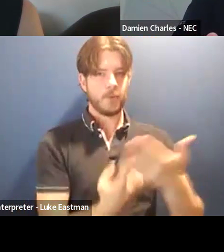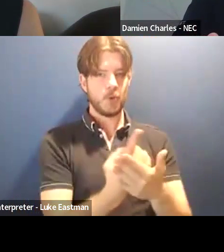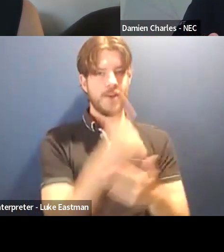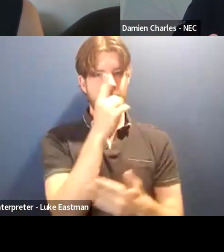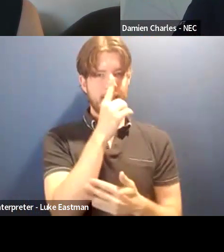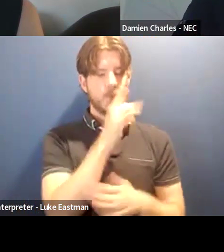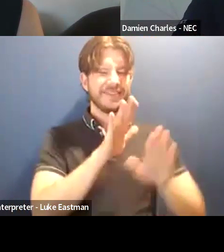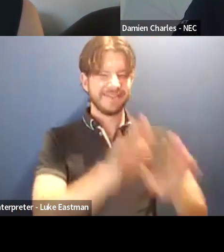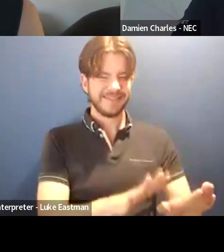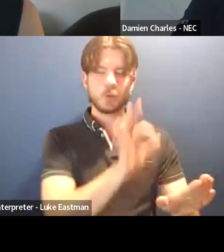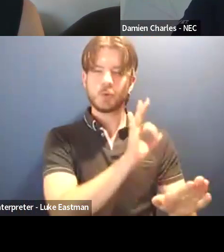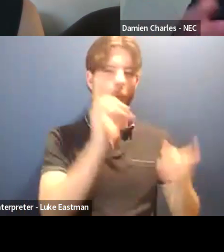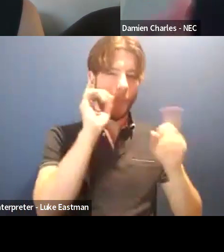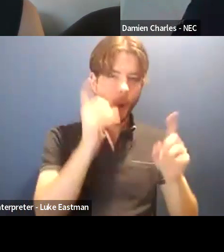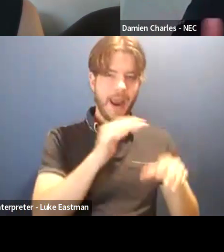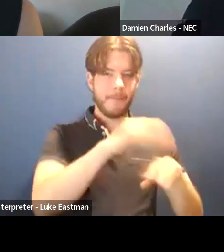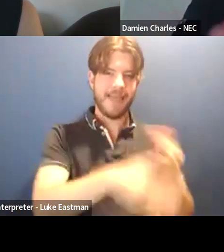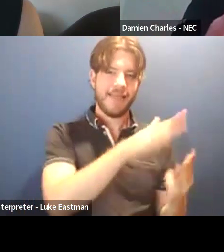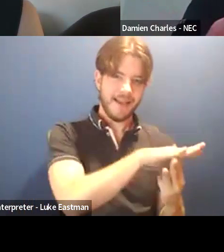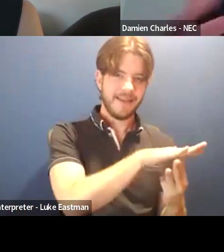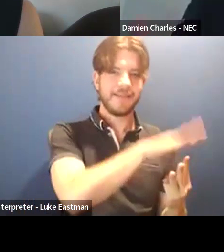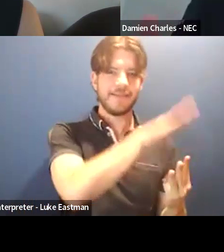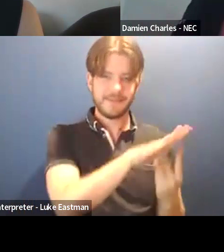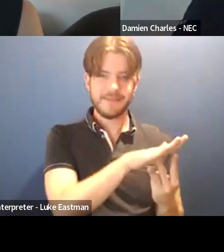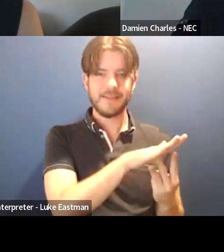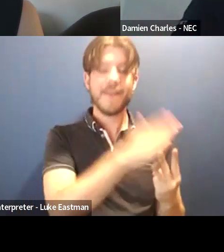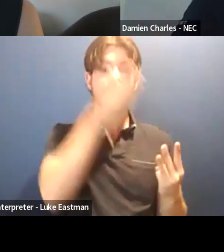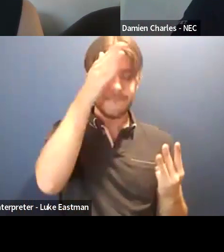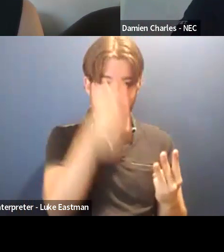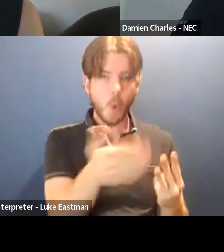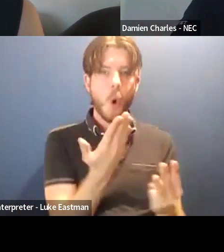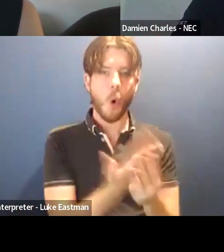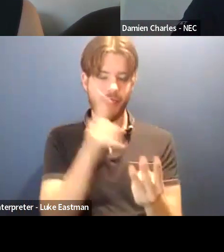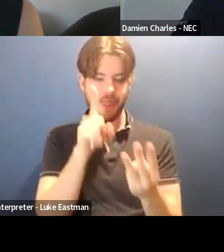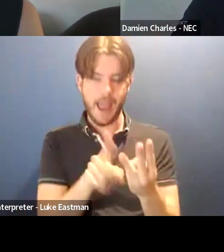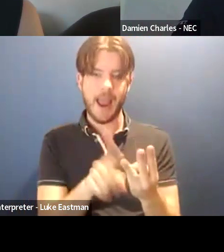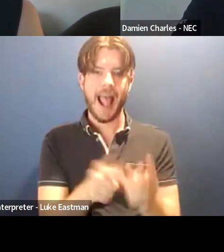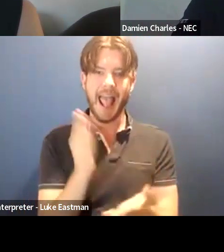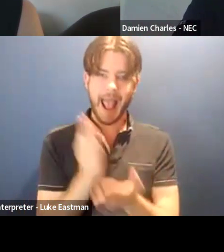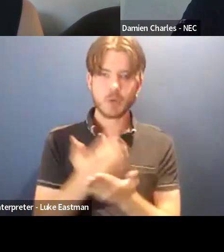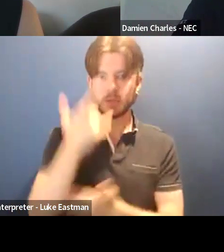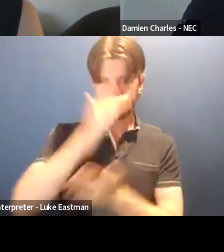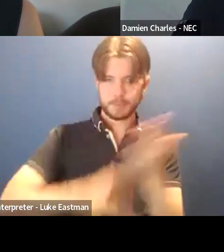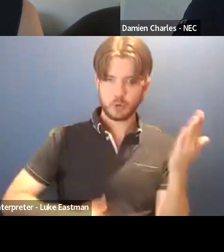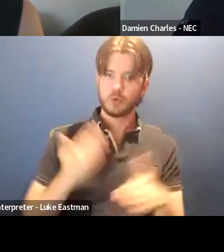VET side to focus on the school. Sorry on the work placement component of that